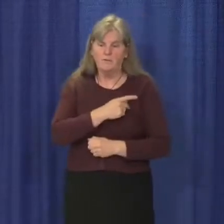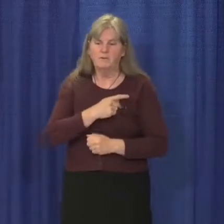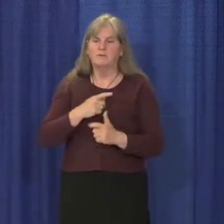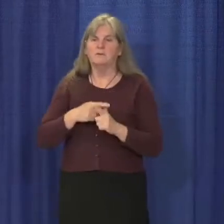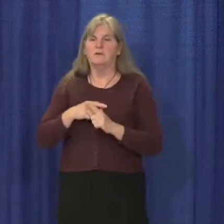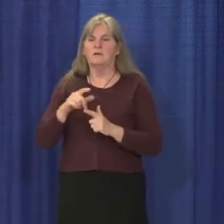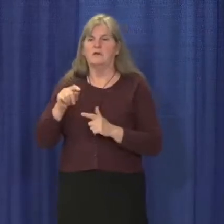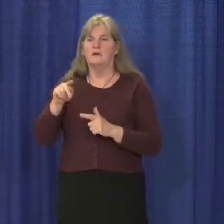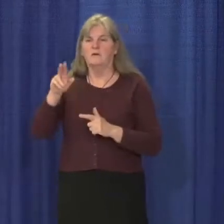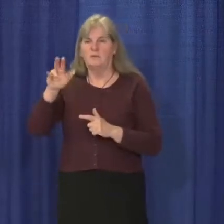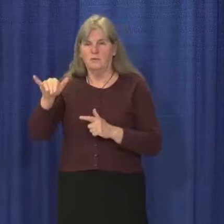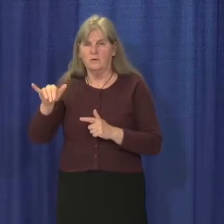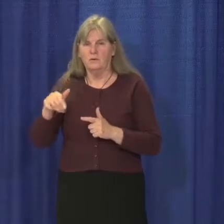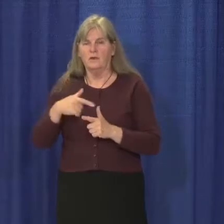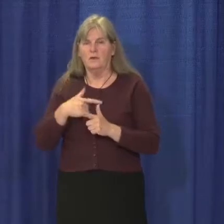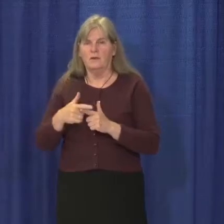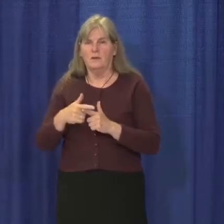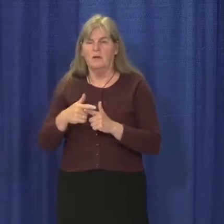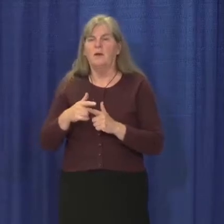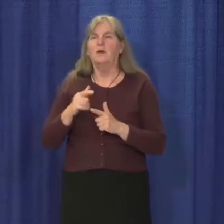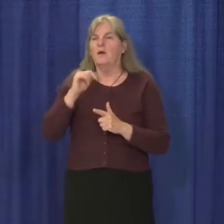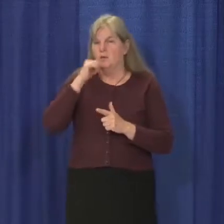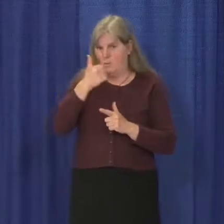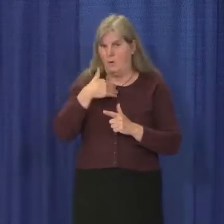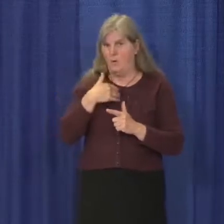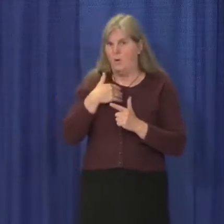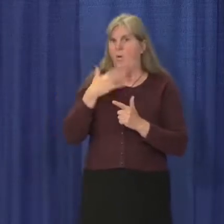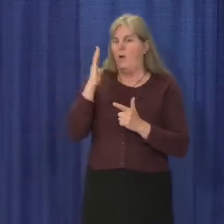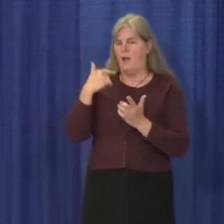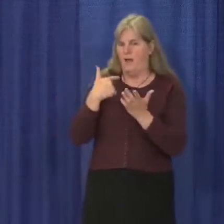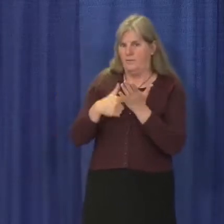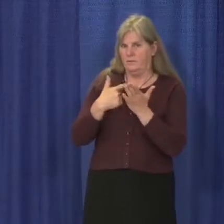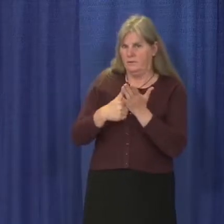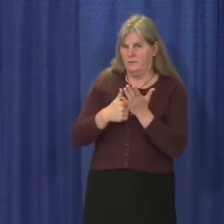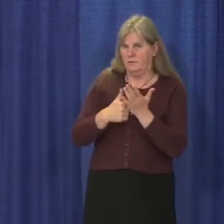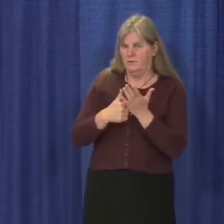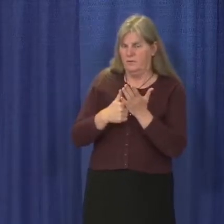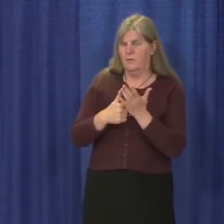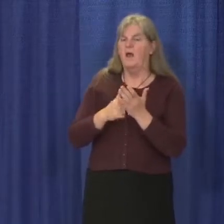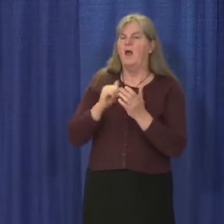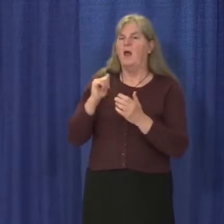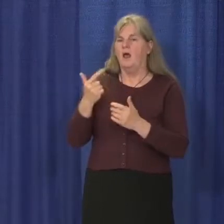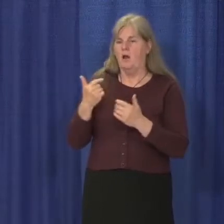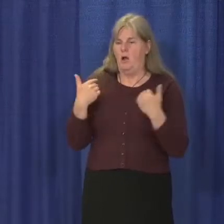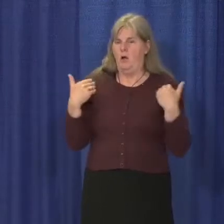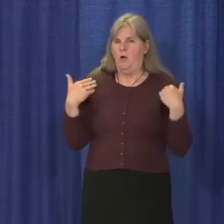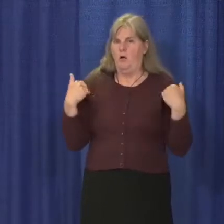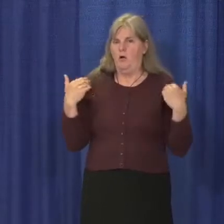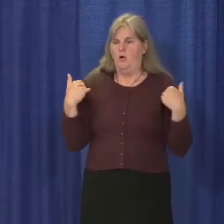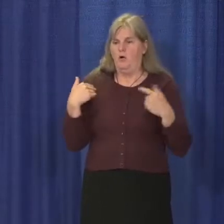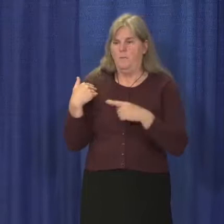We have a conversation with the Council of Federation and with the first ministers meeting and